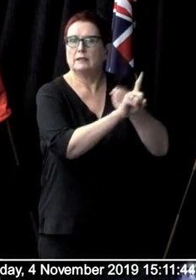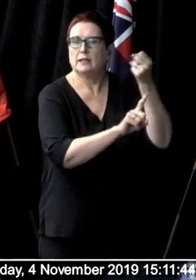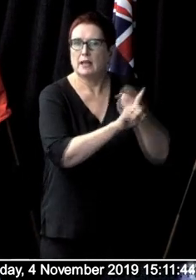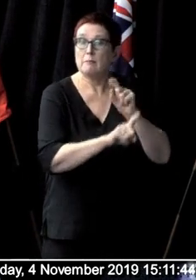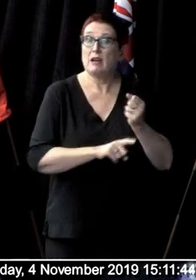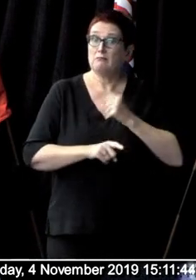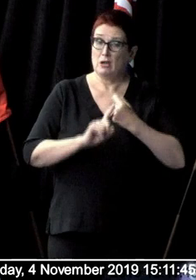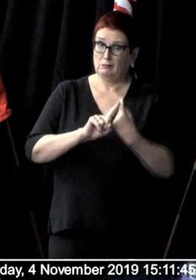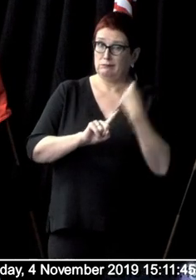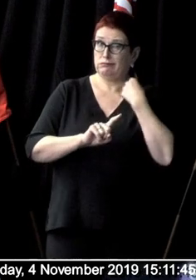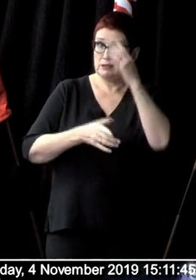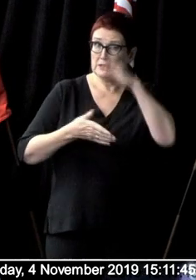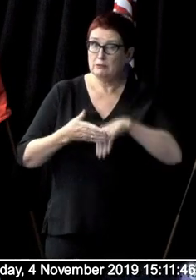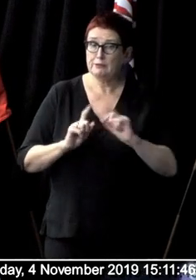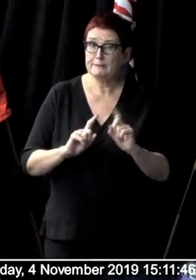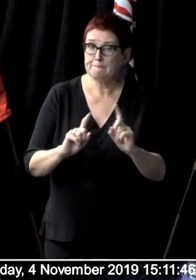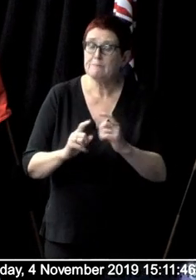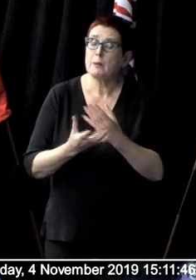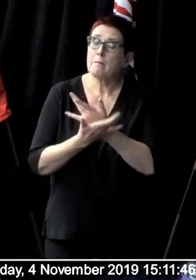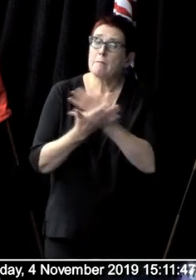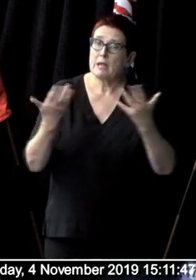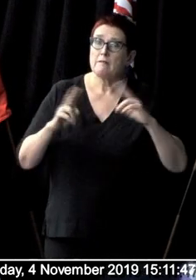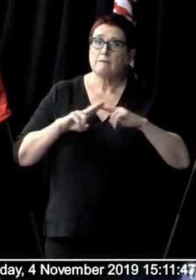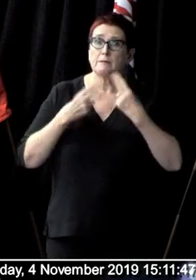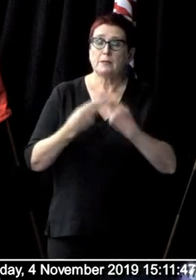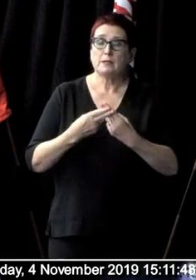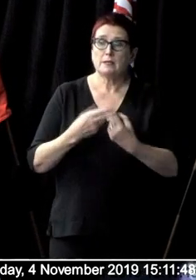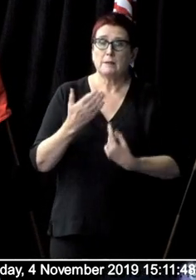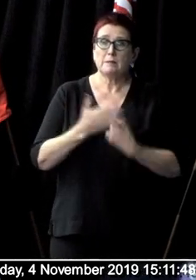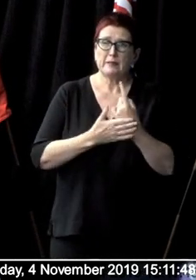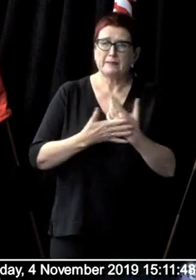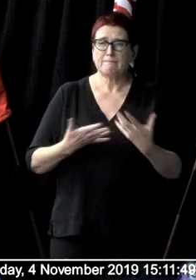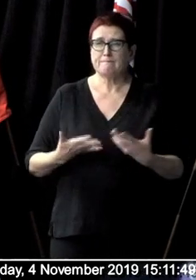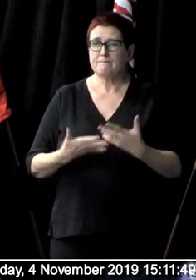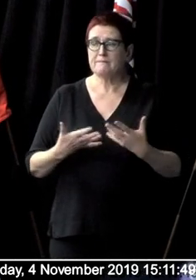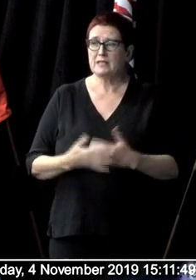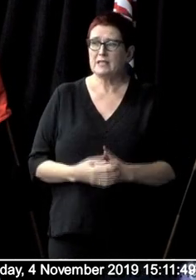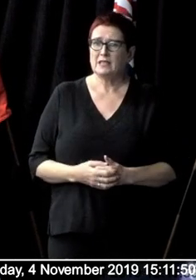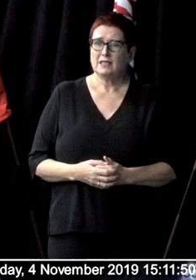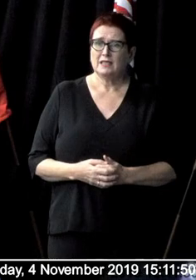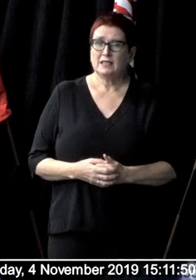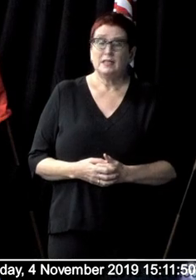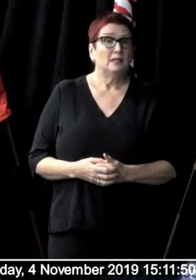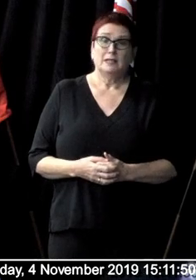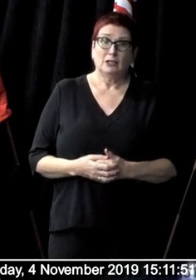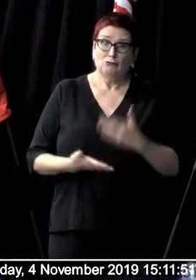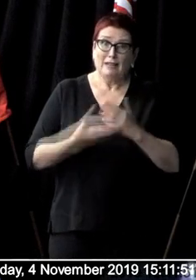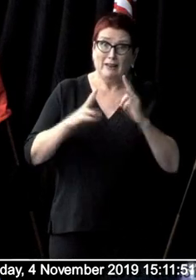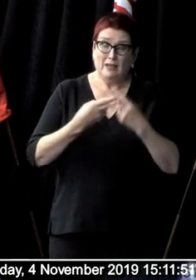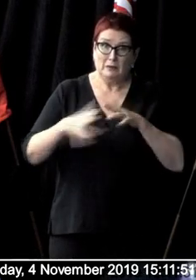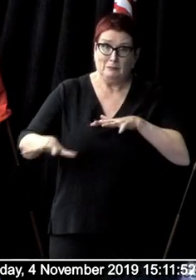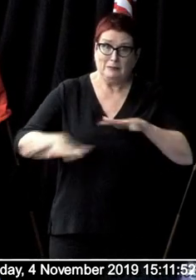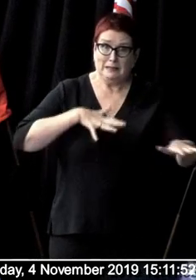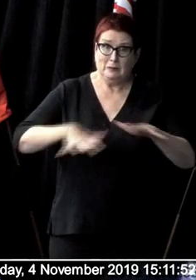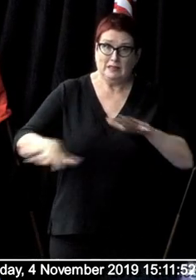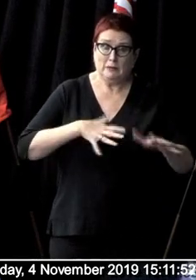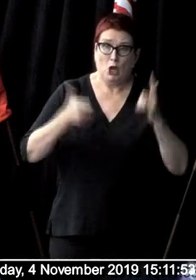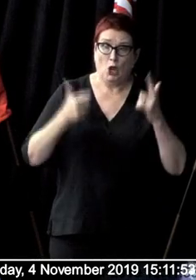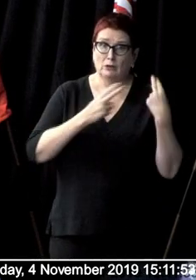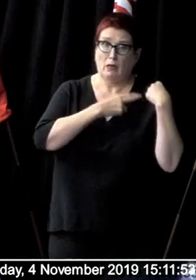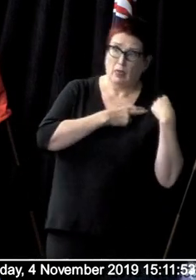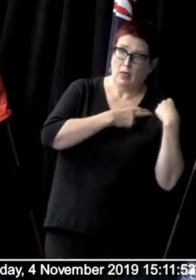and often have really a lot else on their plate, and they do not see that they have